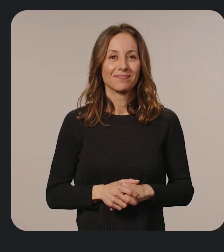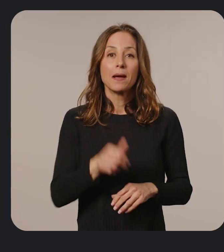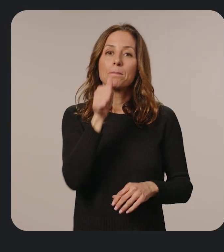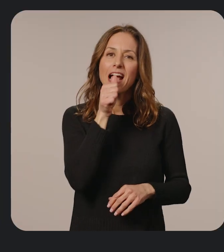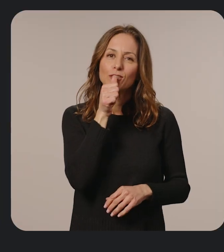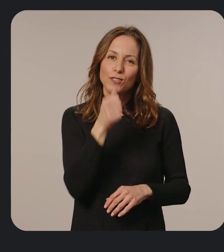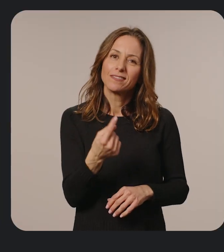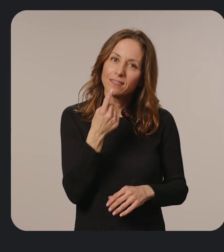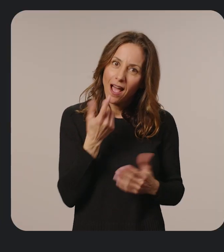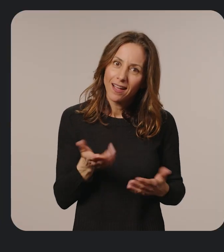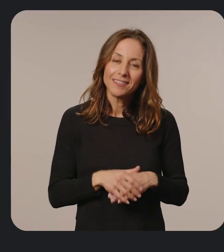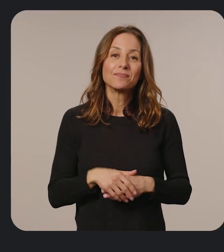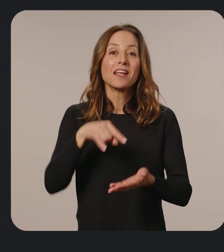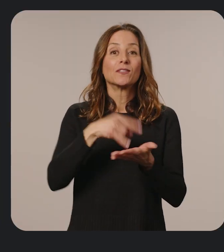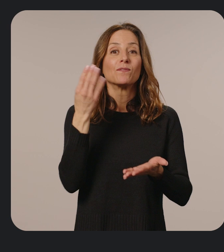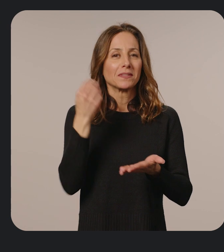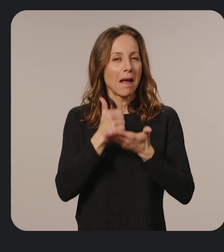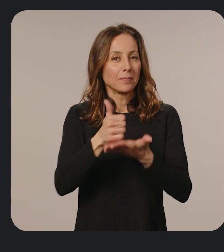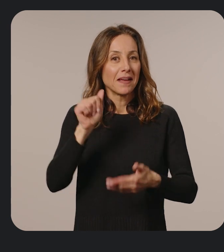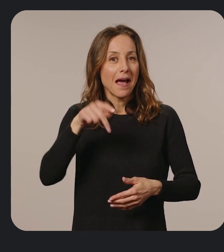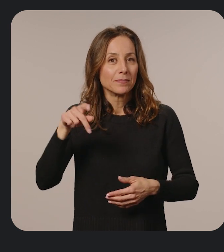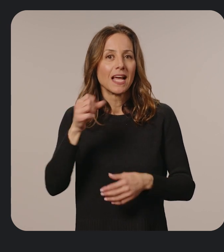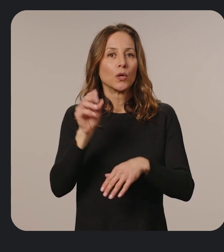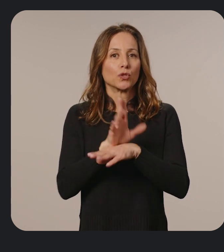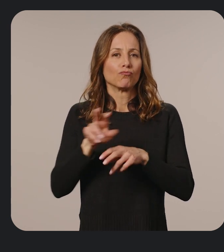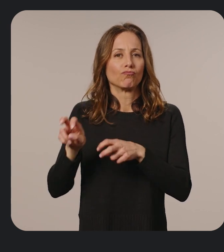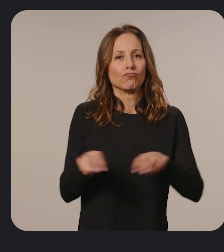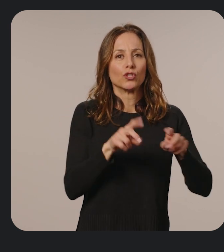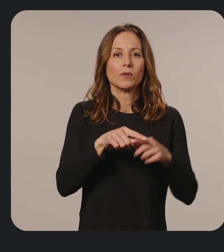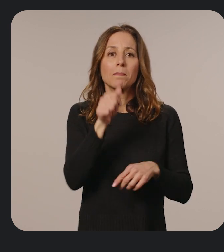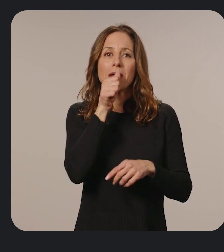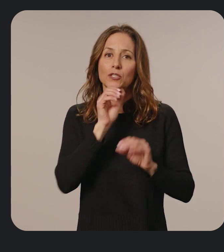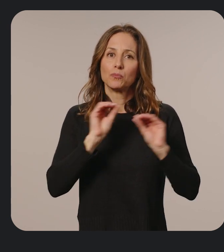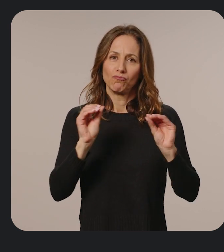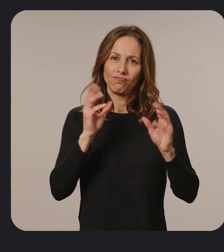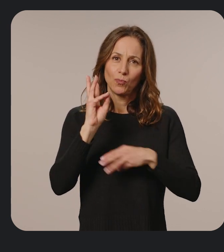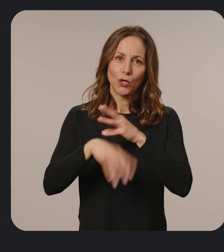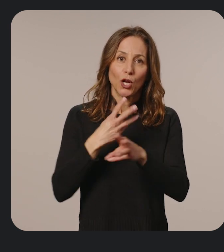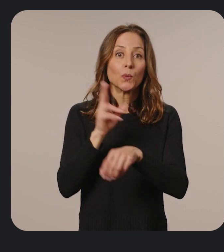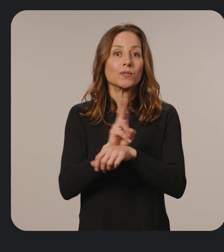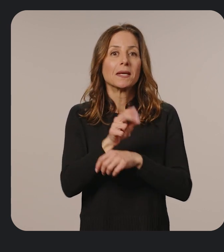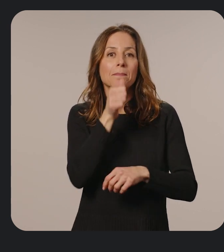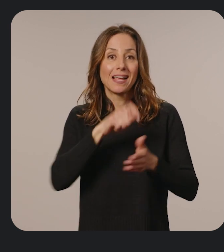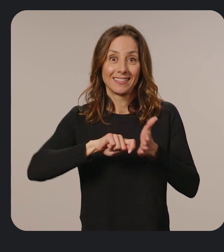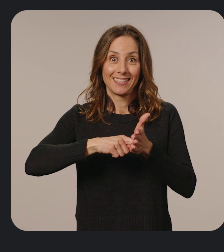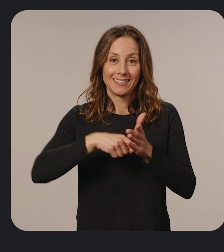Passwords suck. Android 14 helps apps and users transition to a passwordless world using passkeys,